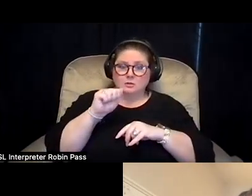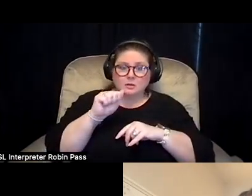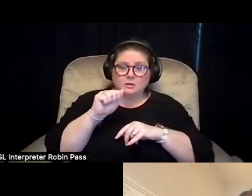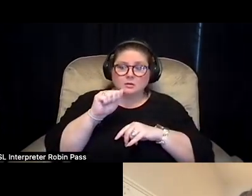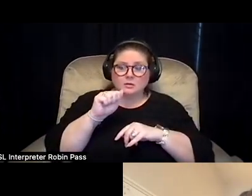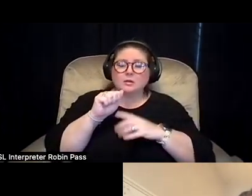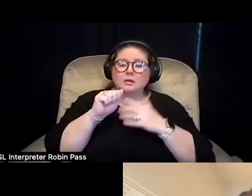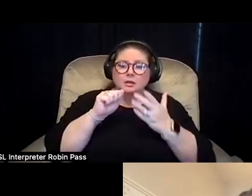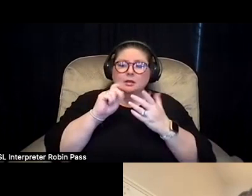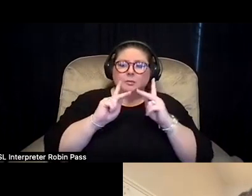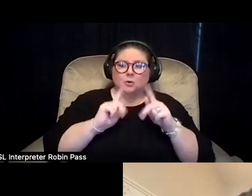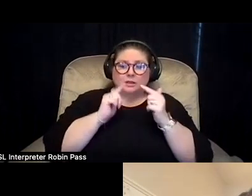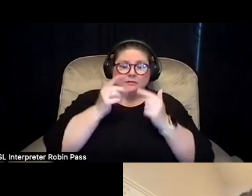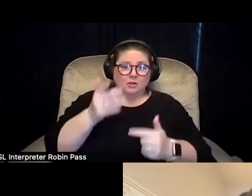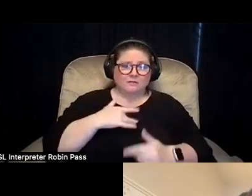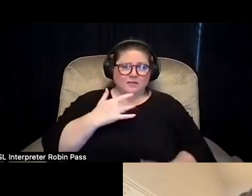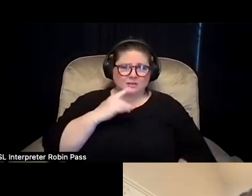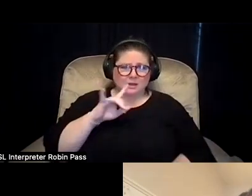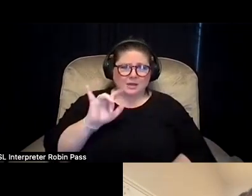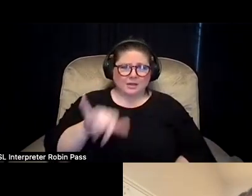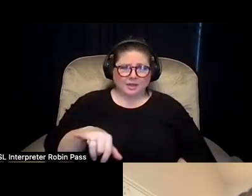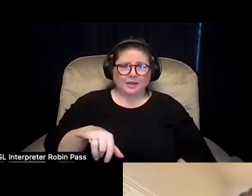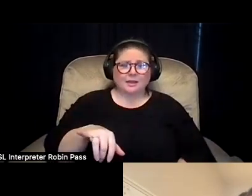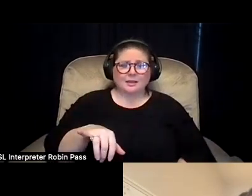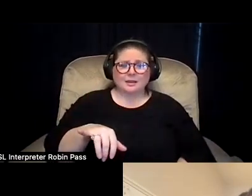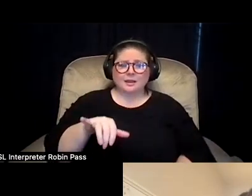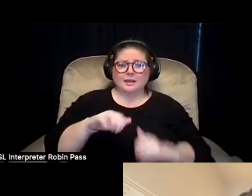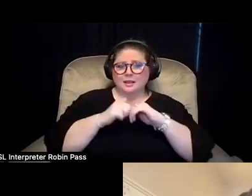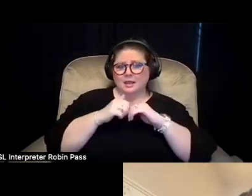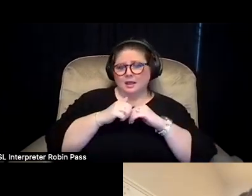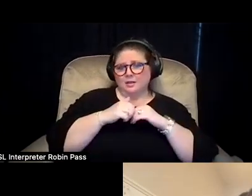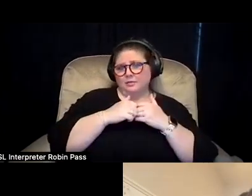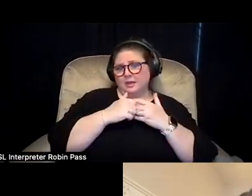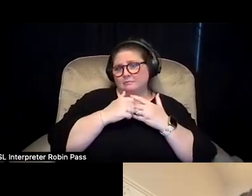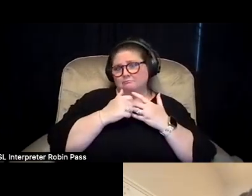felt about this history and how they lifted up the history and how they're making connections